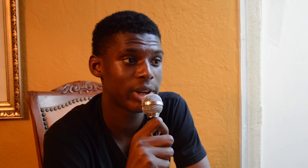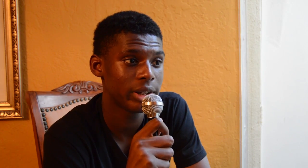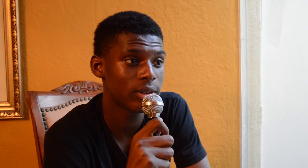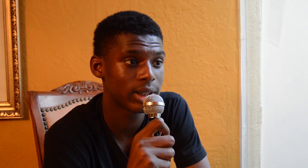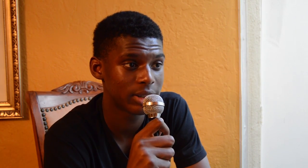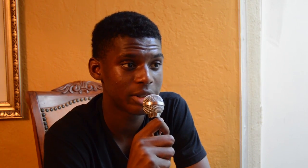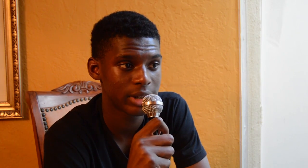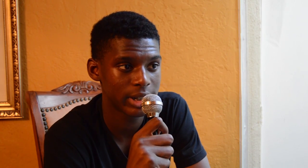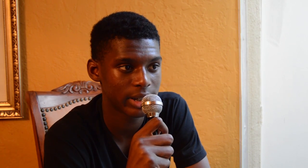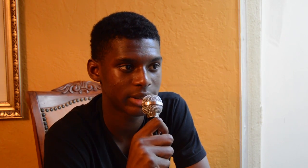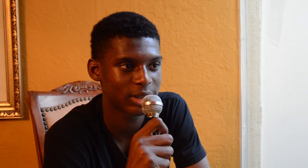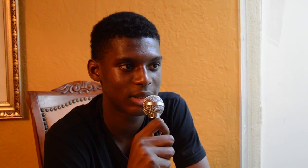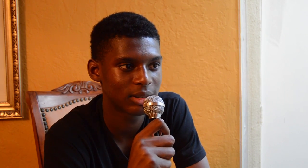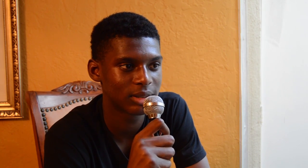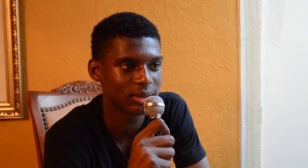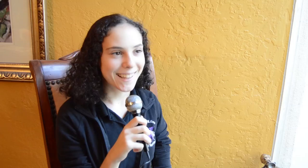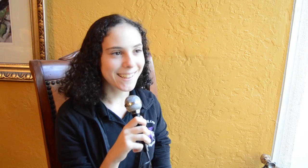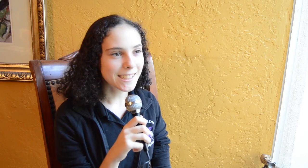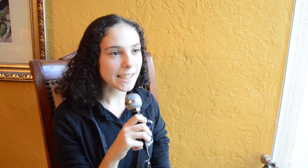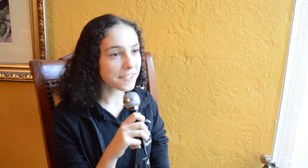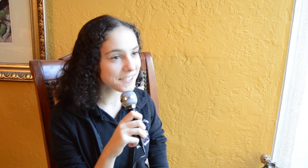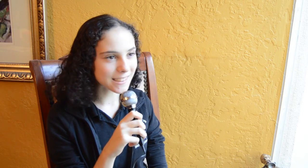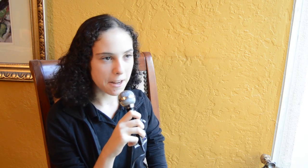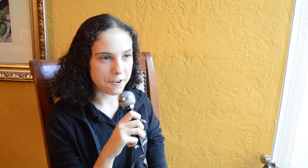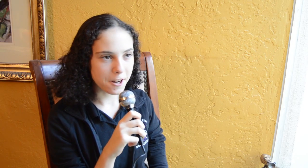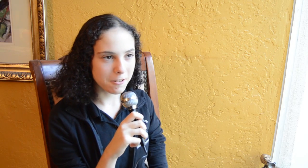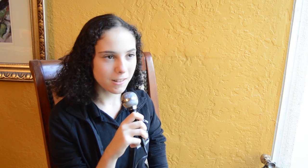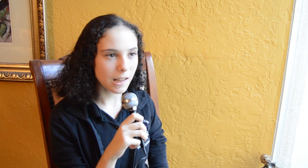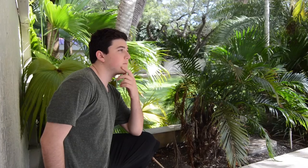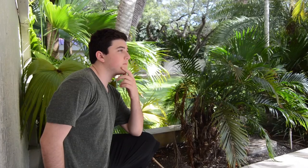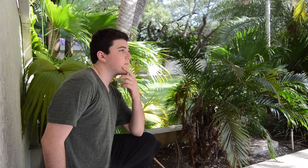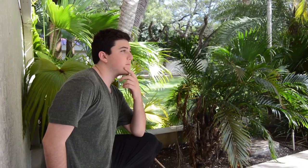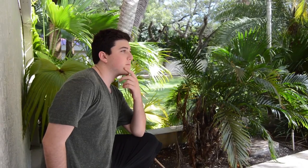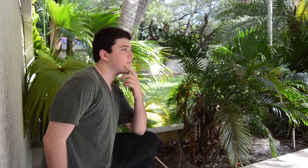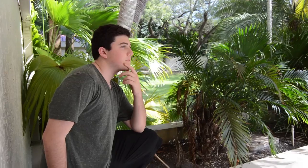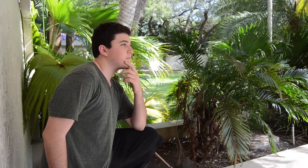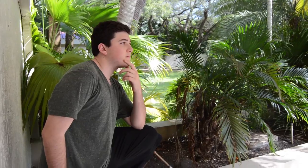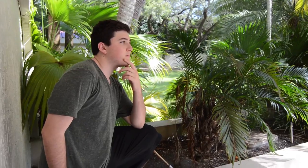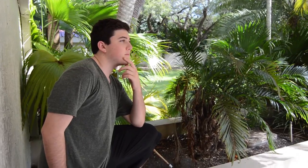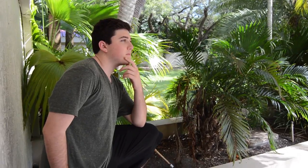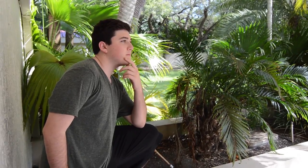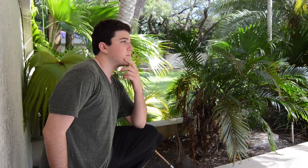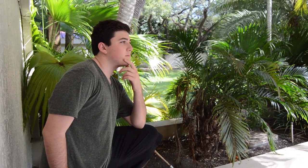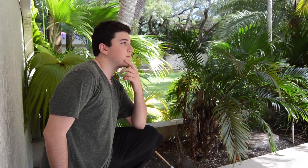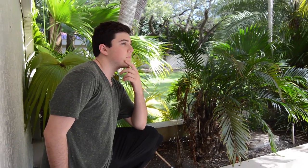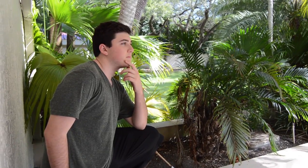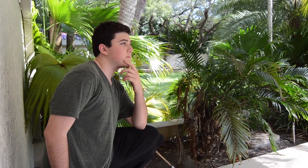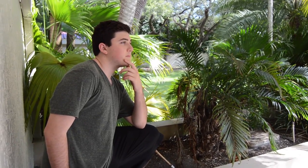video in addition to text. Here's a scenario: Anton is a German deaf person who has used